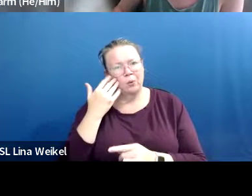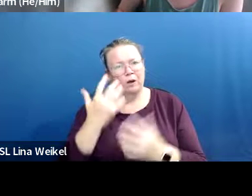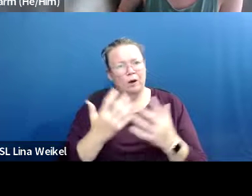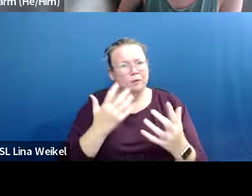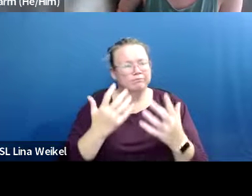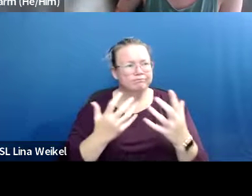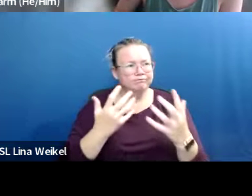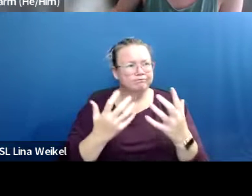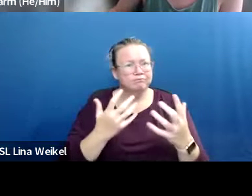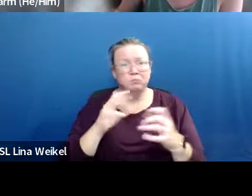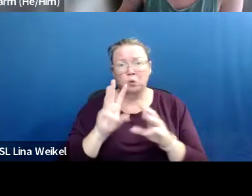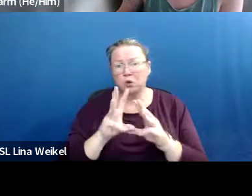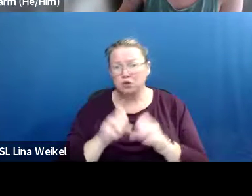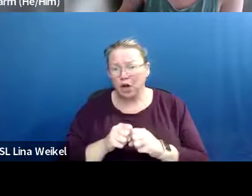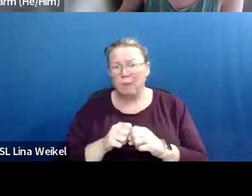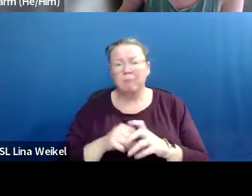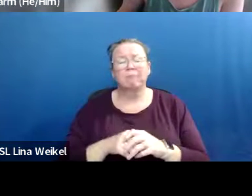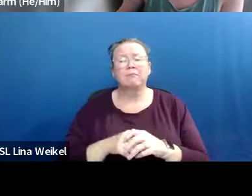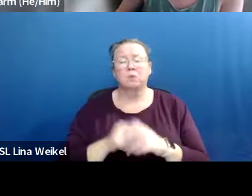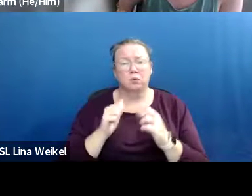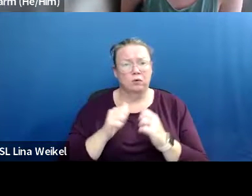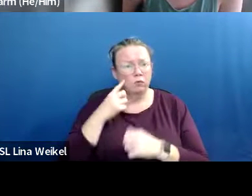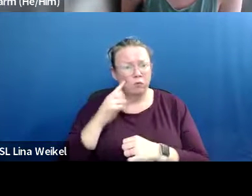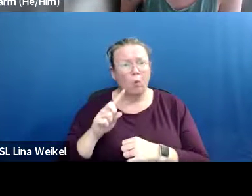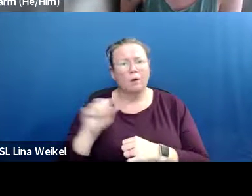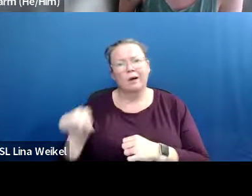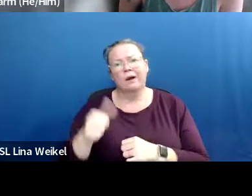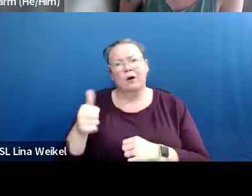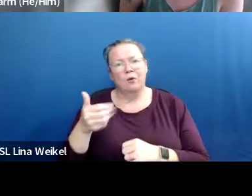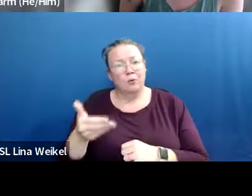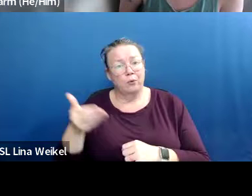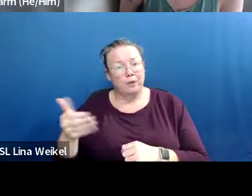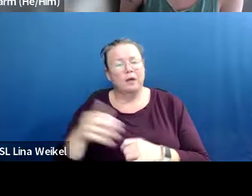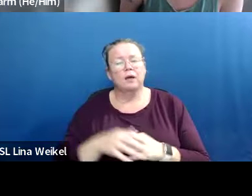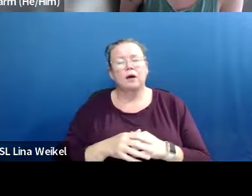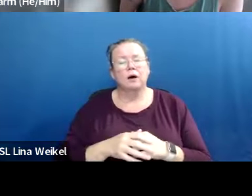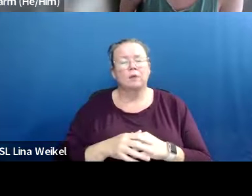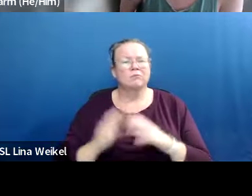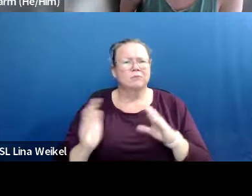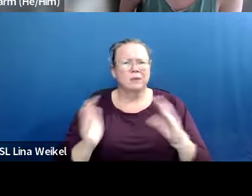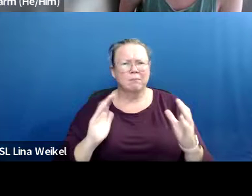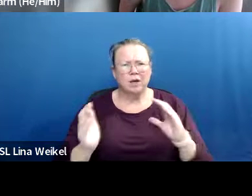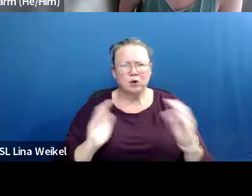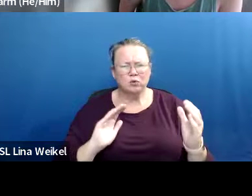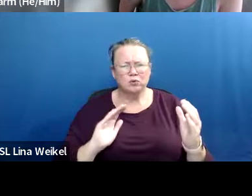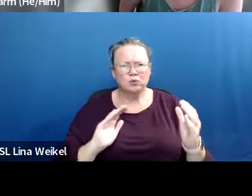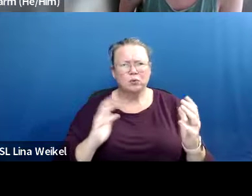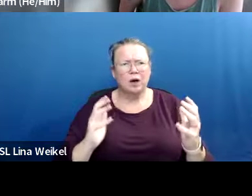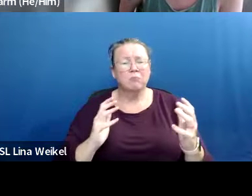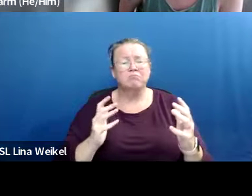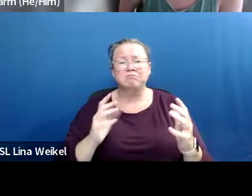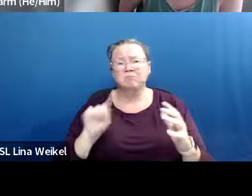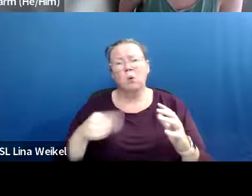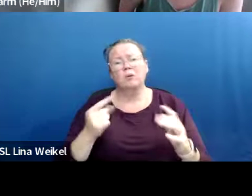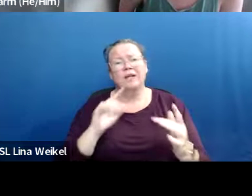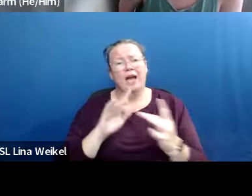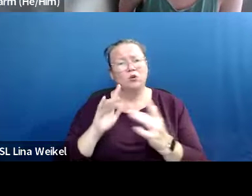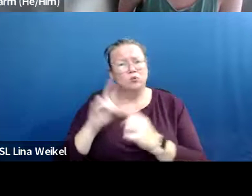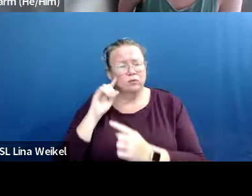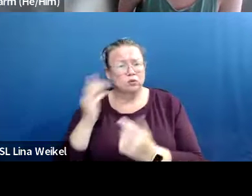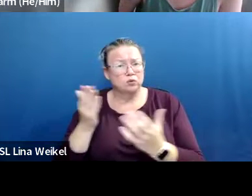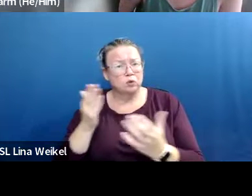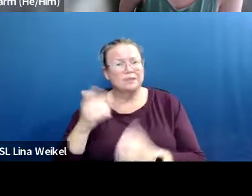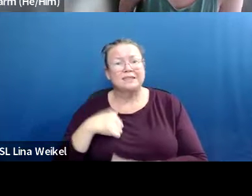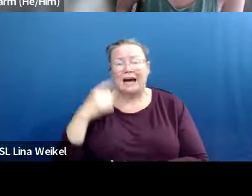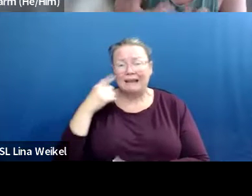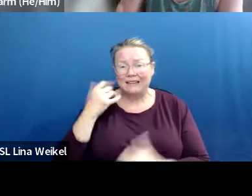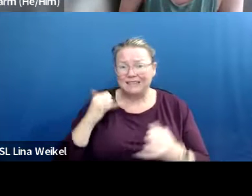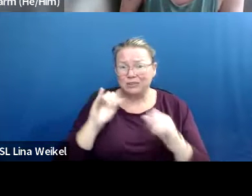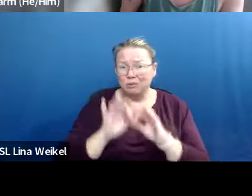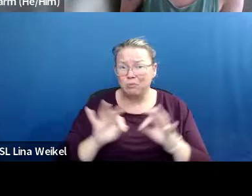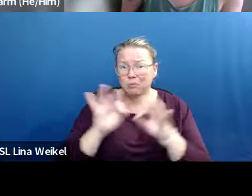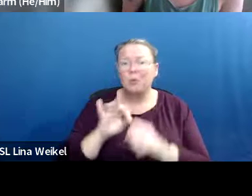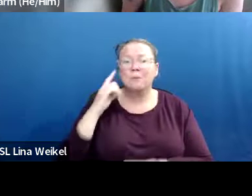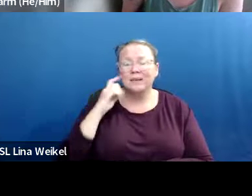Harm (He/Him): workshop with, for another thing, versus just outreaching for services which I think is still important because it does raise awareness.